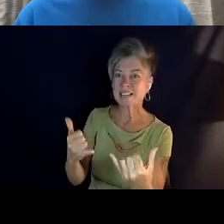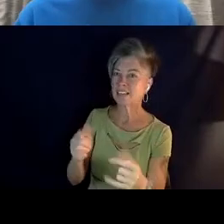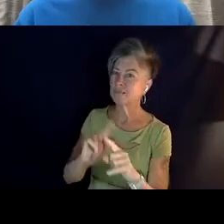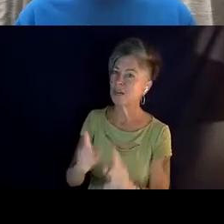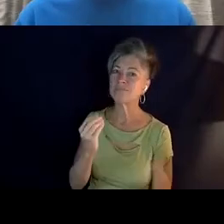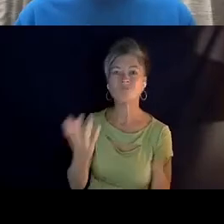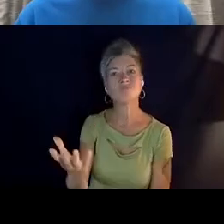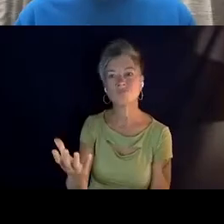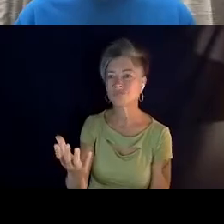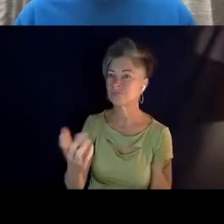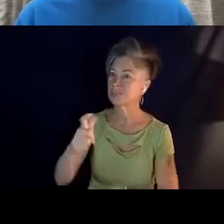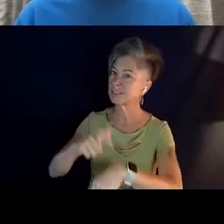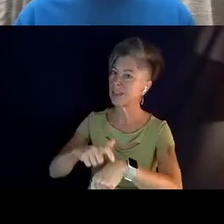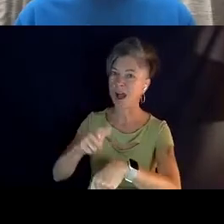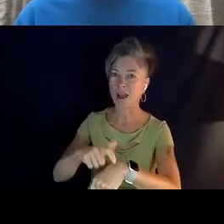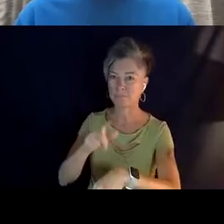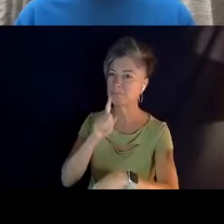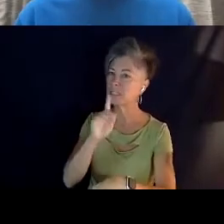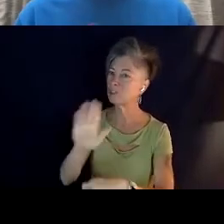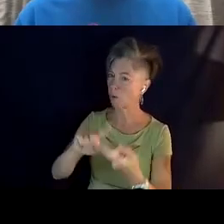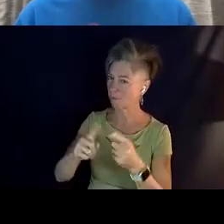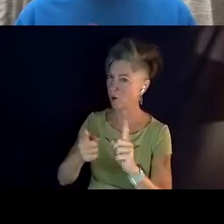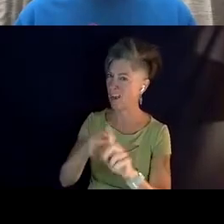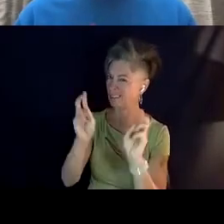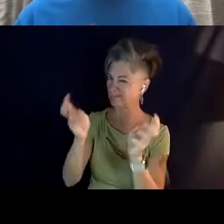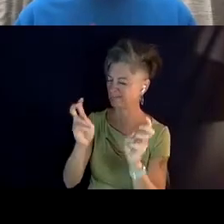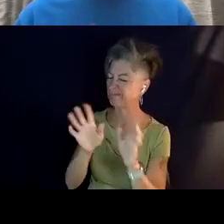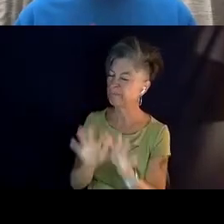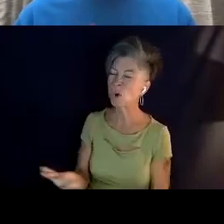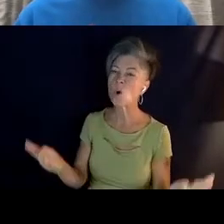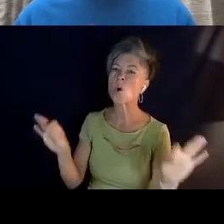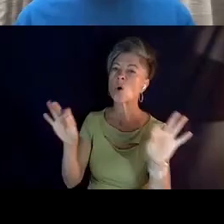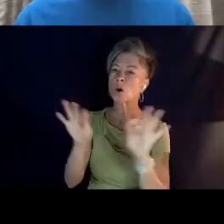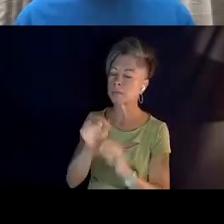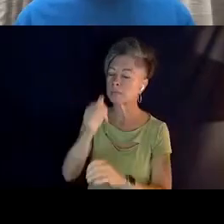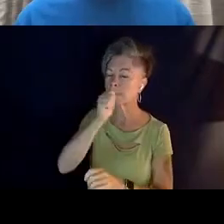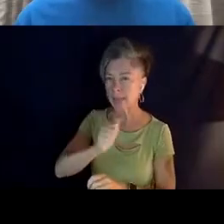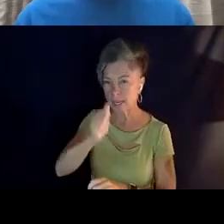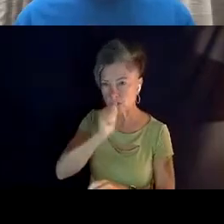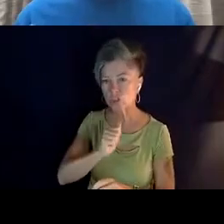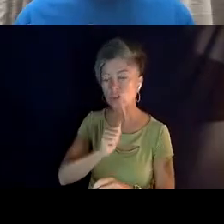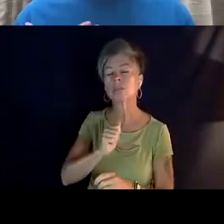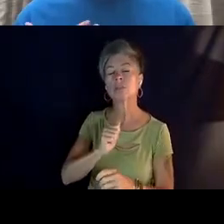So time will be our friend in terms of allowing those changes to occur for you to become,